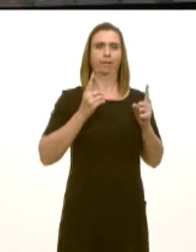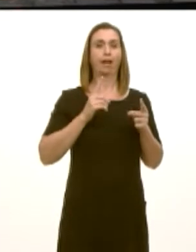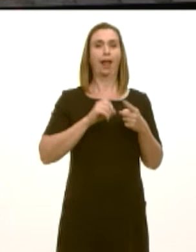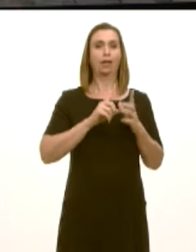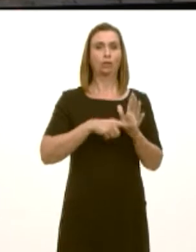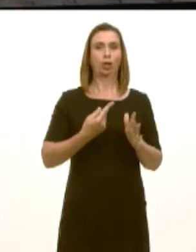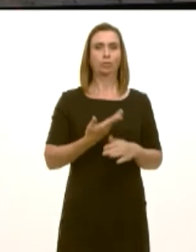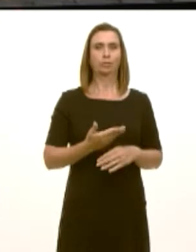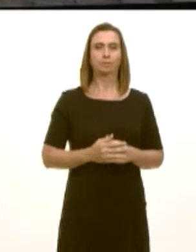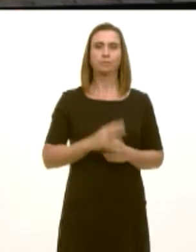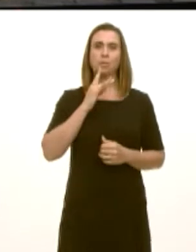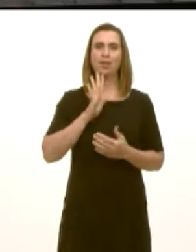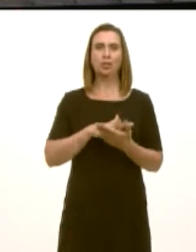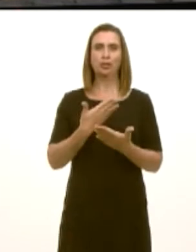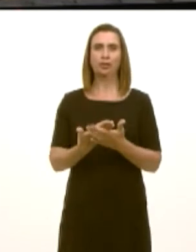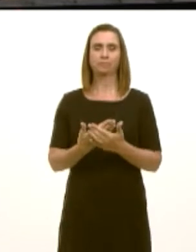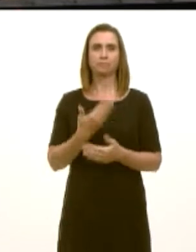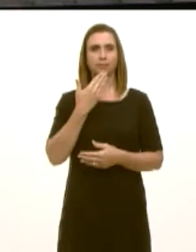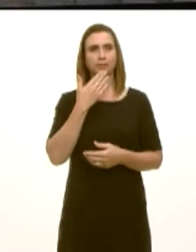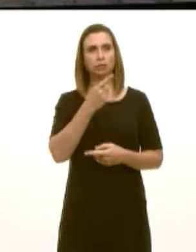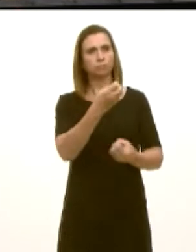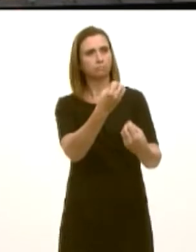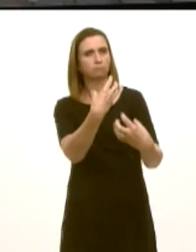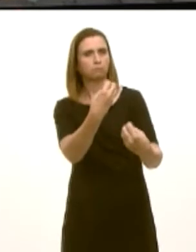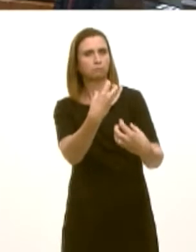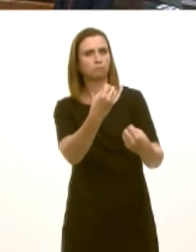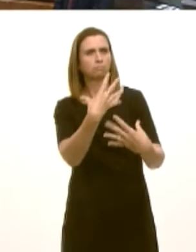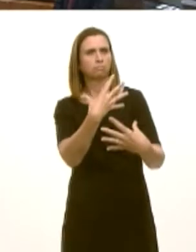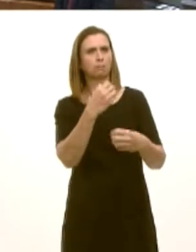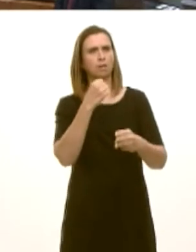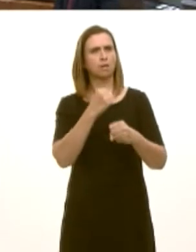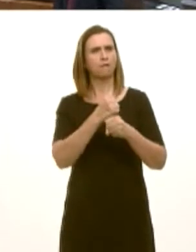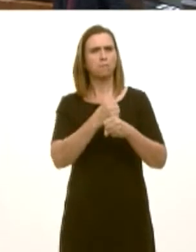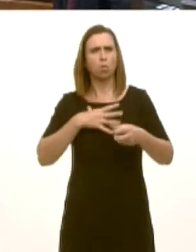Elin Jones: 1. Will the First Minister make a statement on the Government's priorities in relation to promoting the Welsh language?